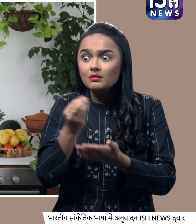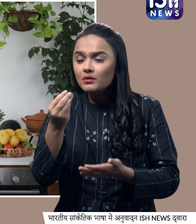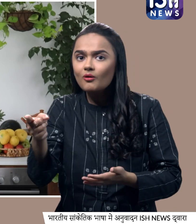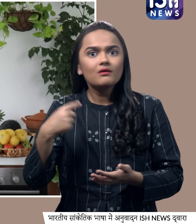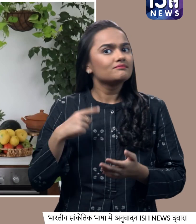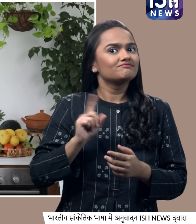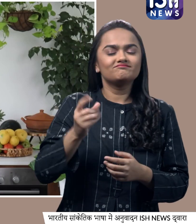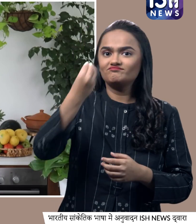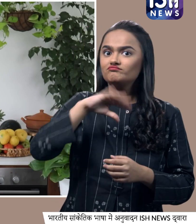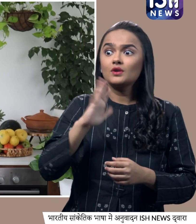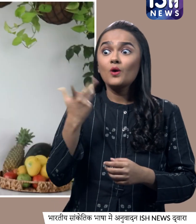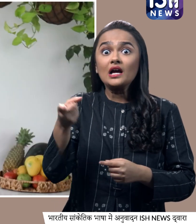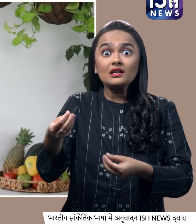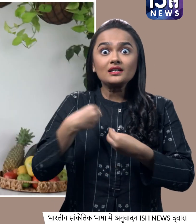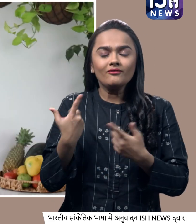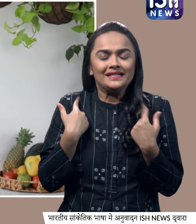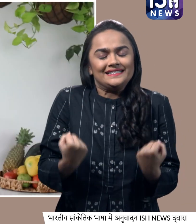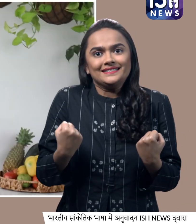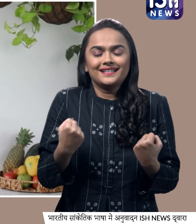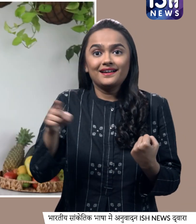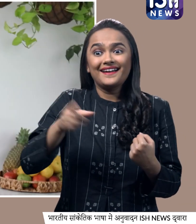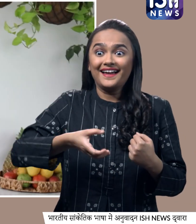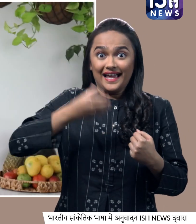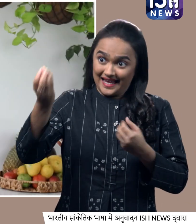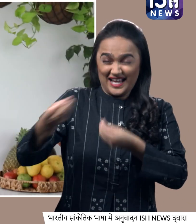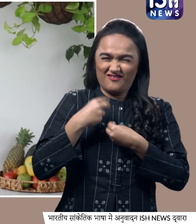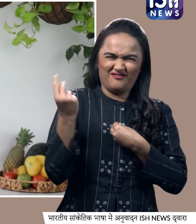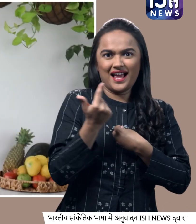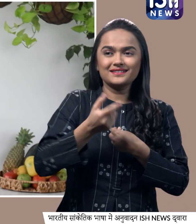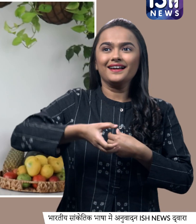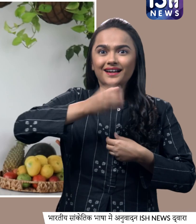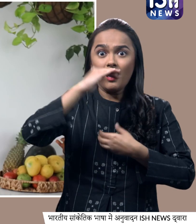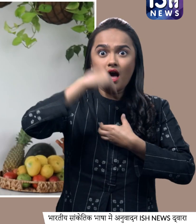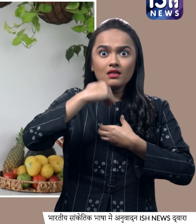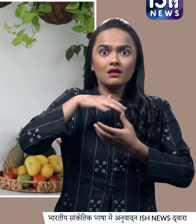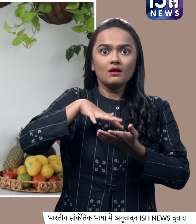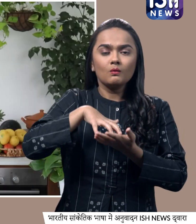Because coffee is a stimulant and every cup of coffee makes our body weaker